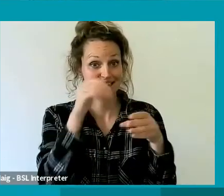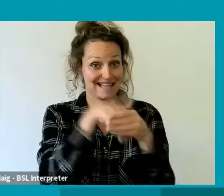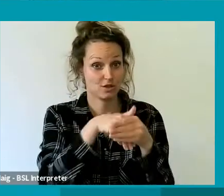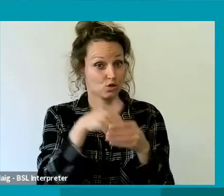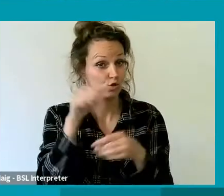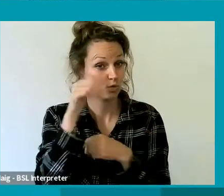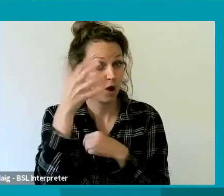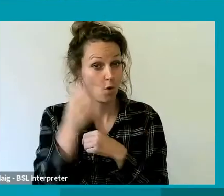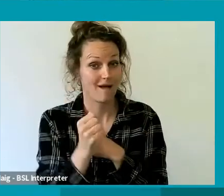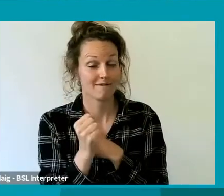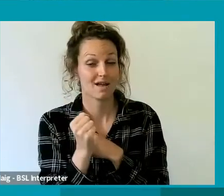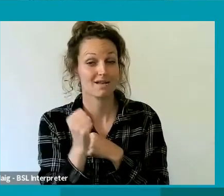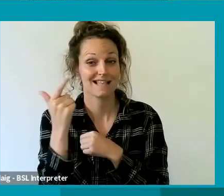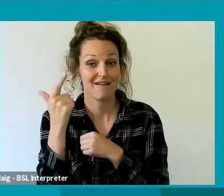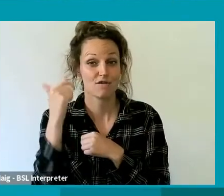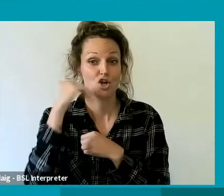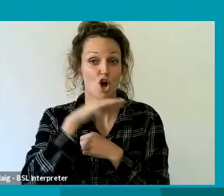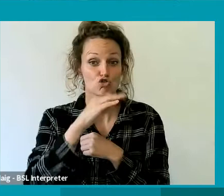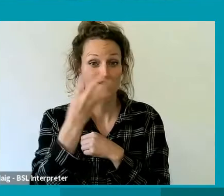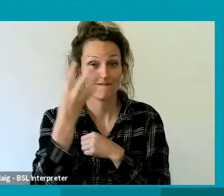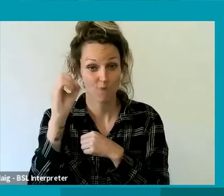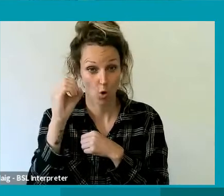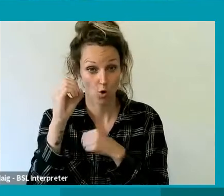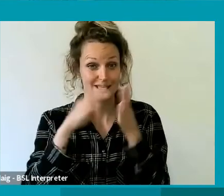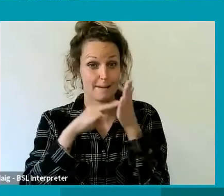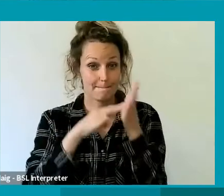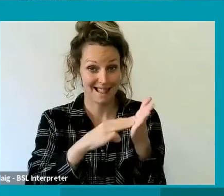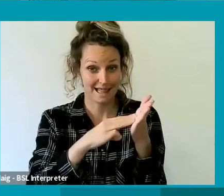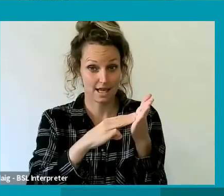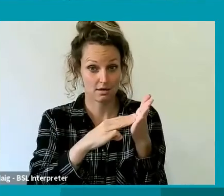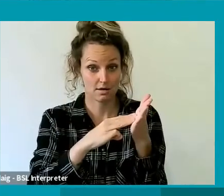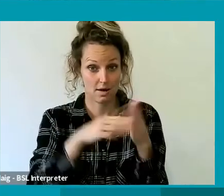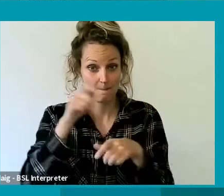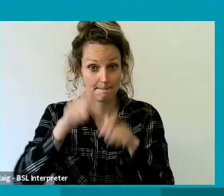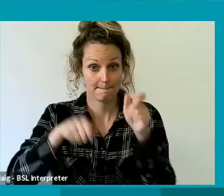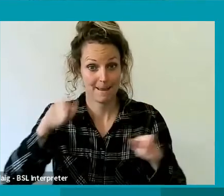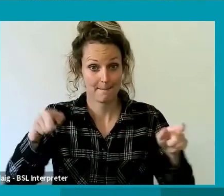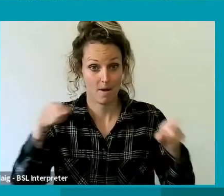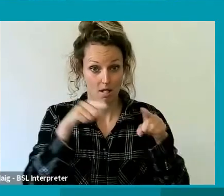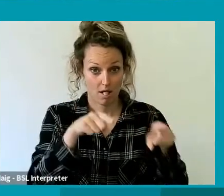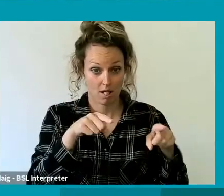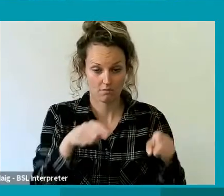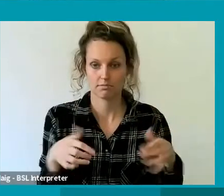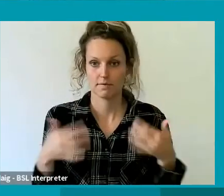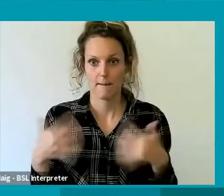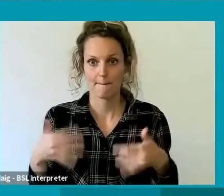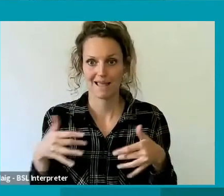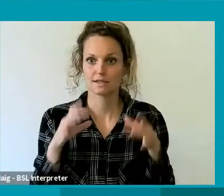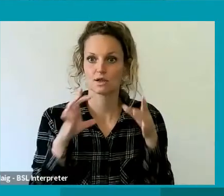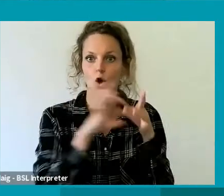are 740 million members? That's right globally. What an awesome opportunity to connect.